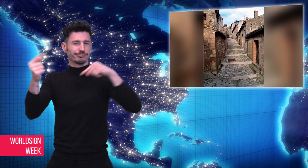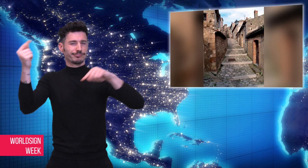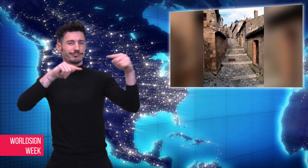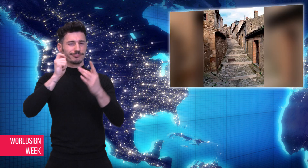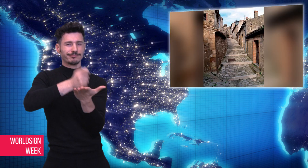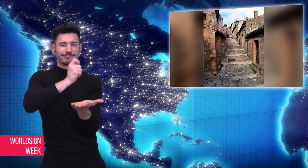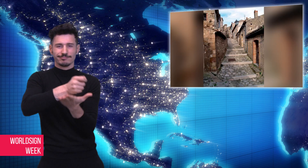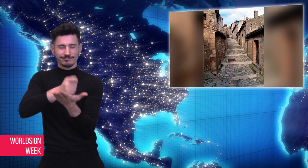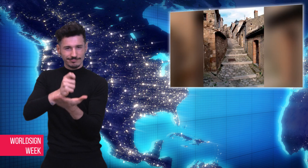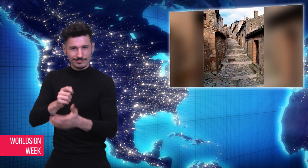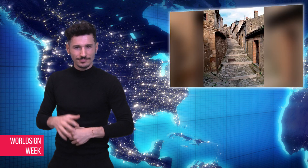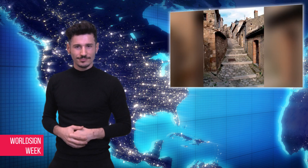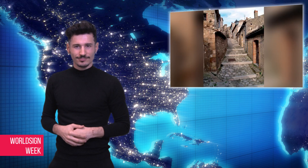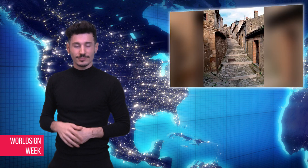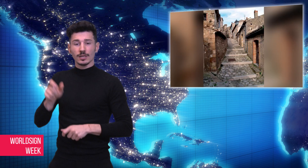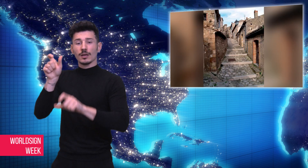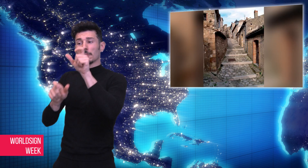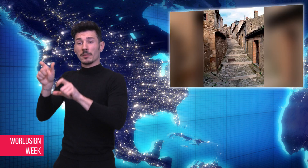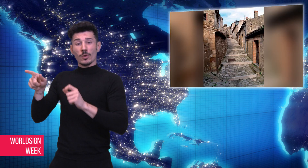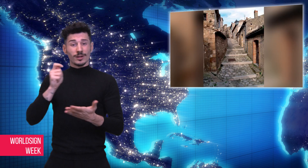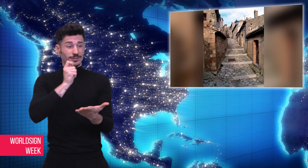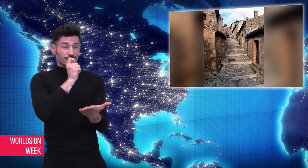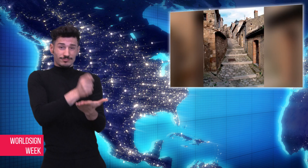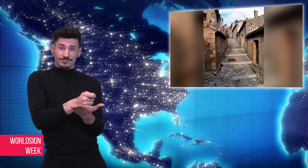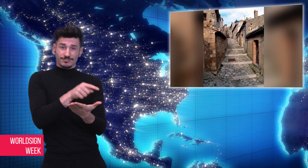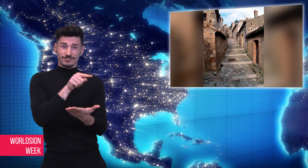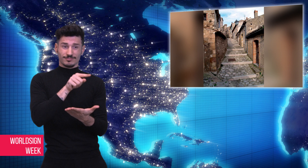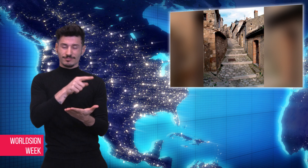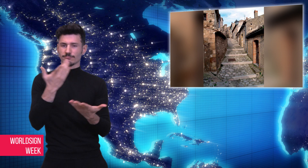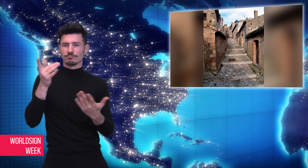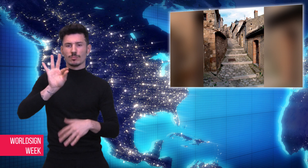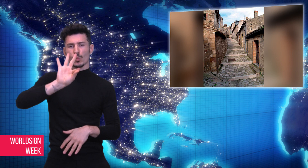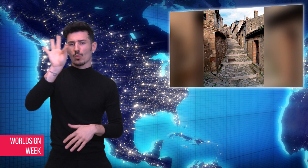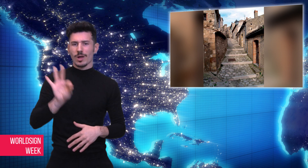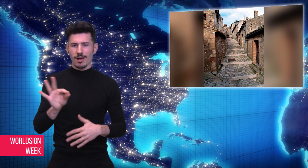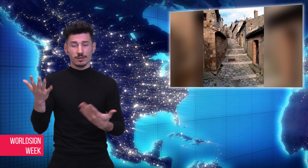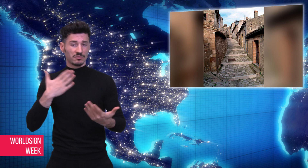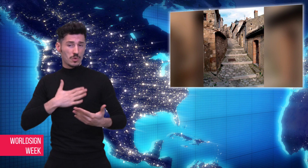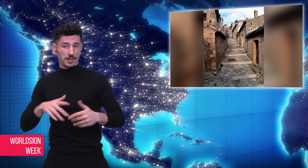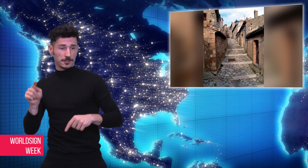Buyers have come from as far as from Pakistan to